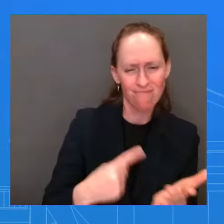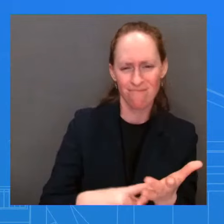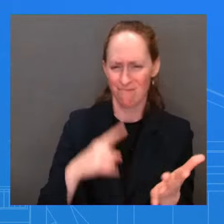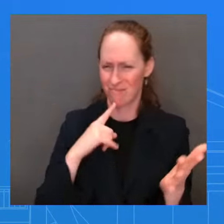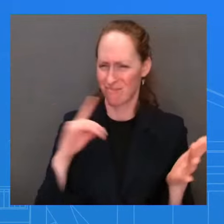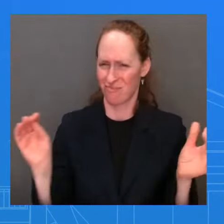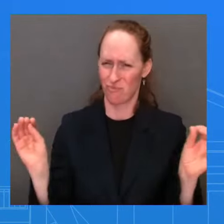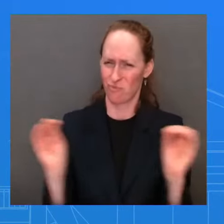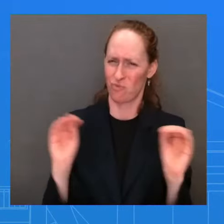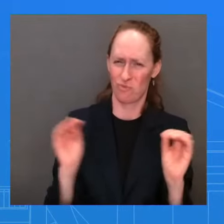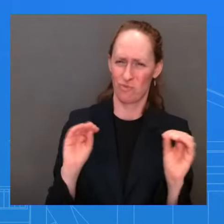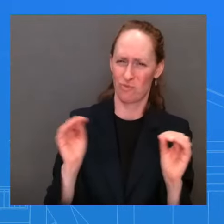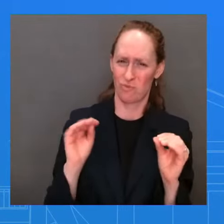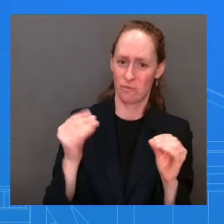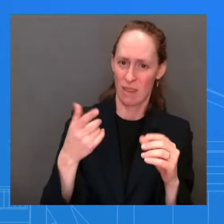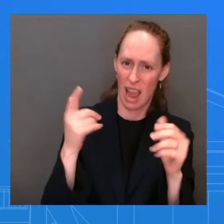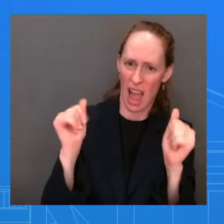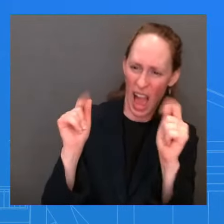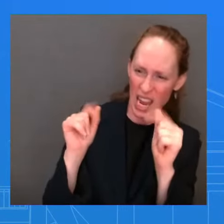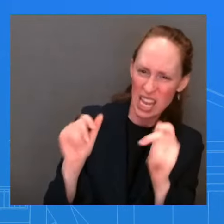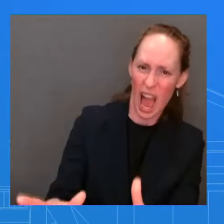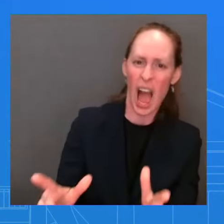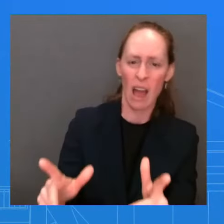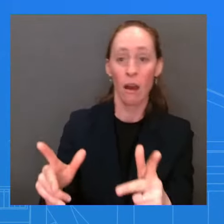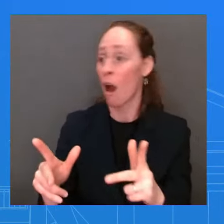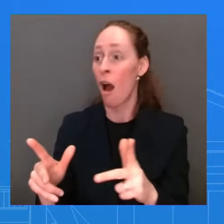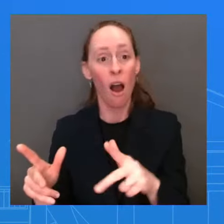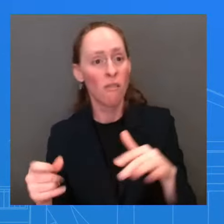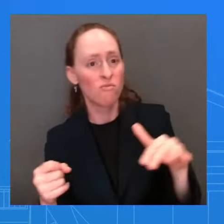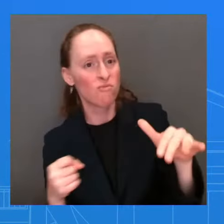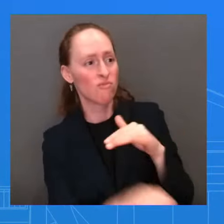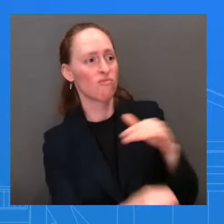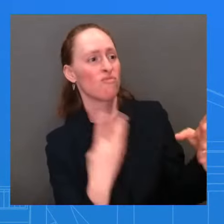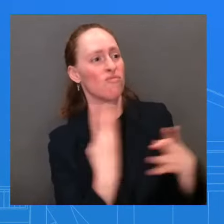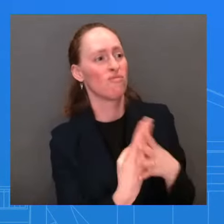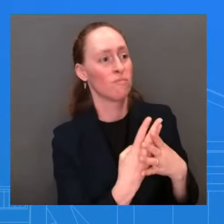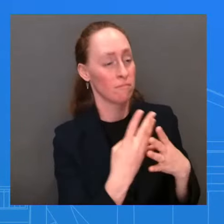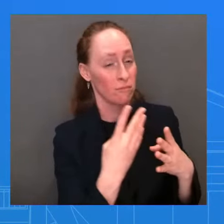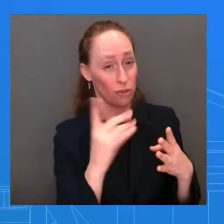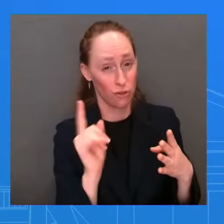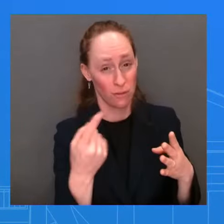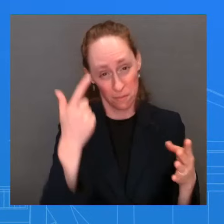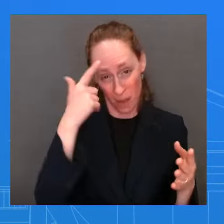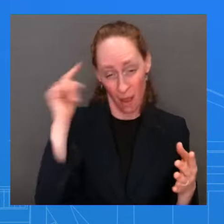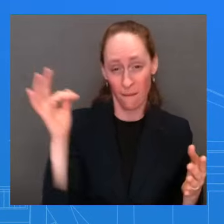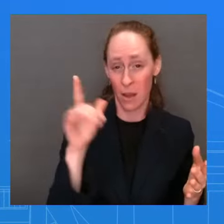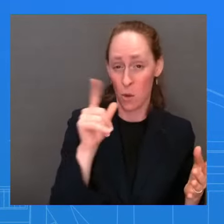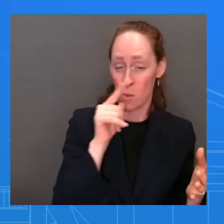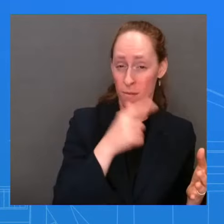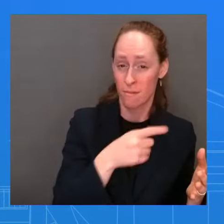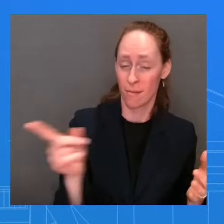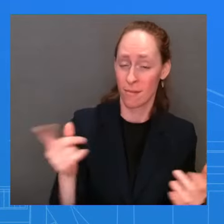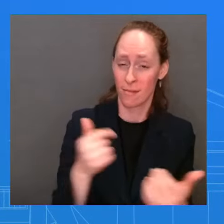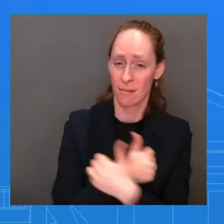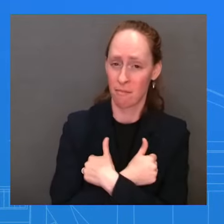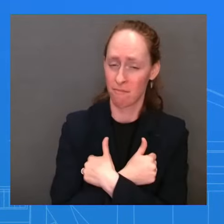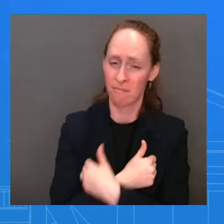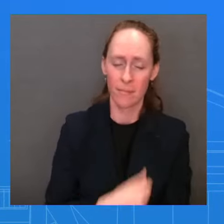So the U.S. is engaged with the Ugandan government at the highest level on this issue. But to your question of if we have --